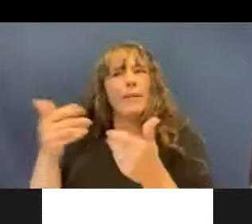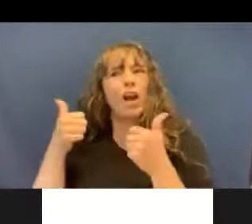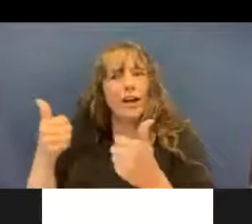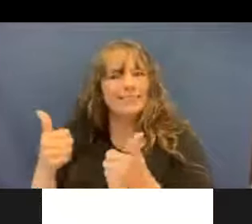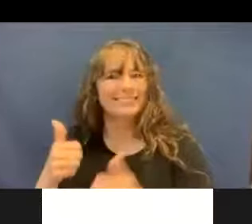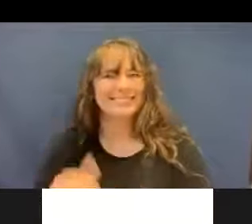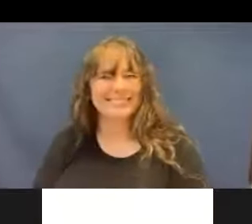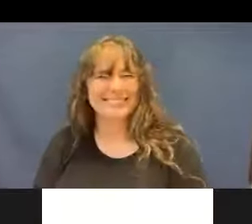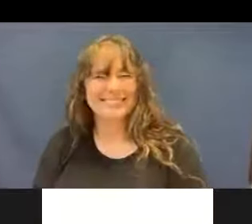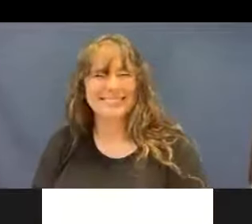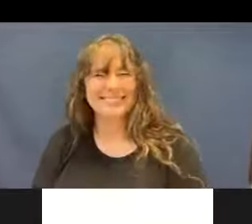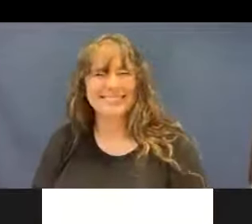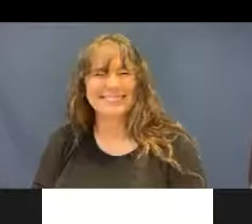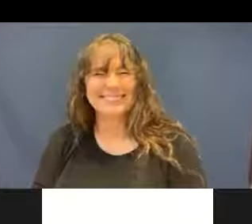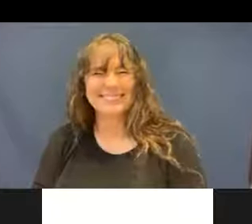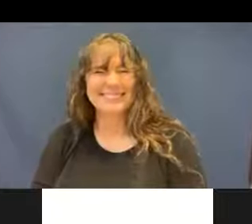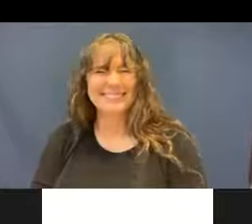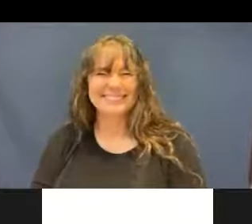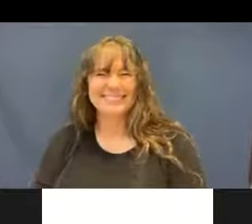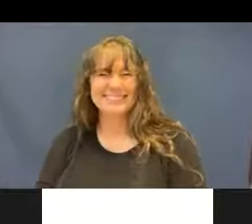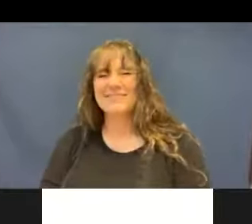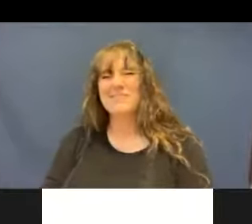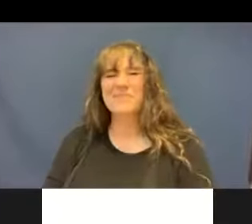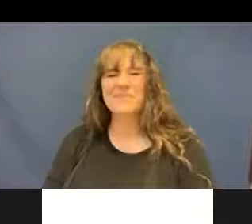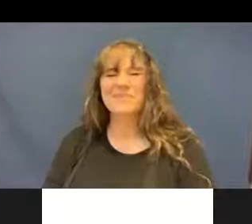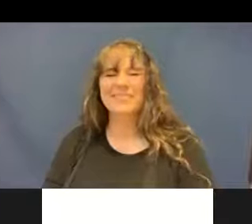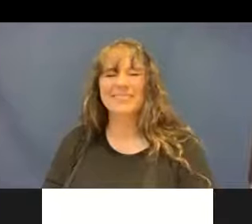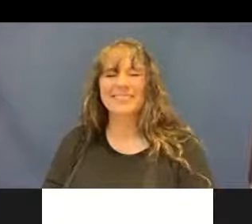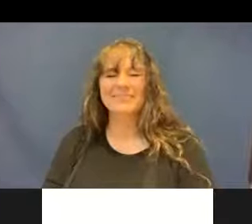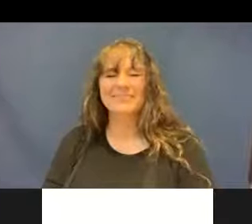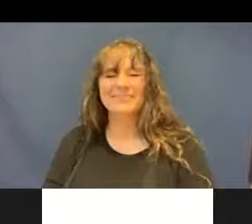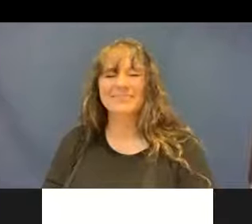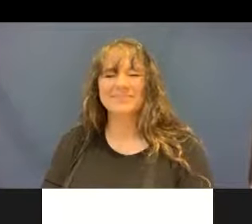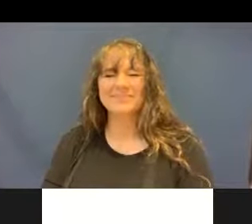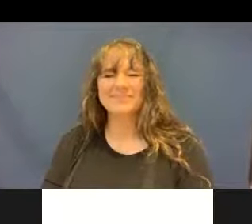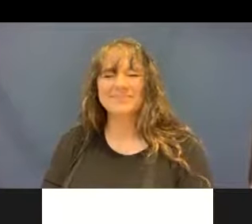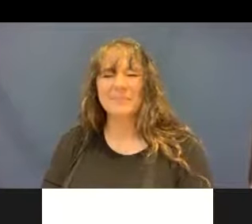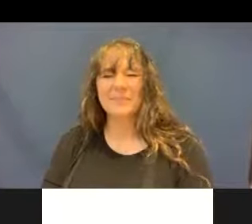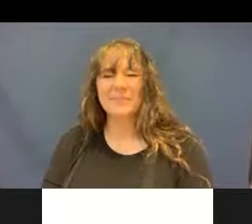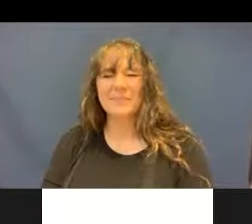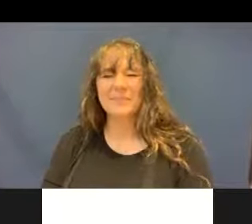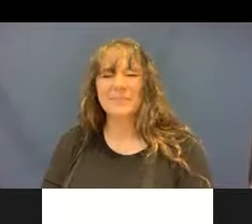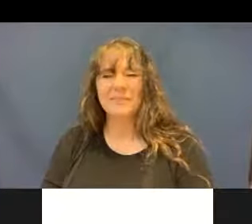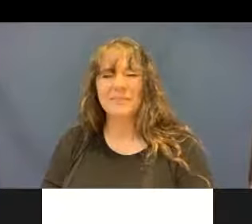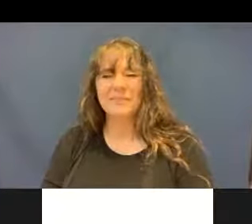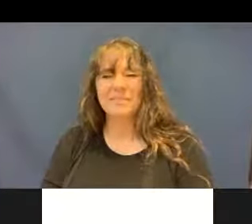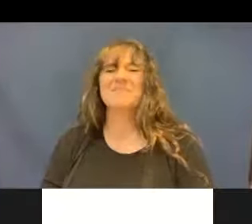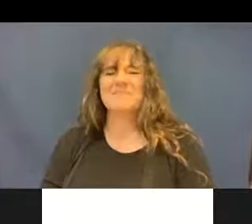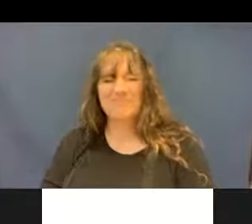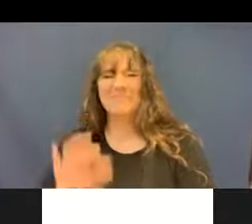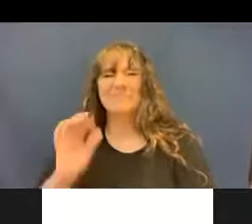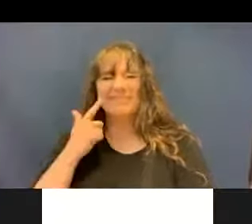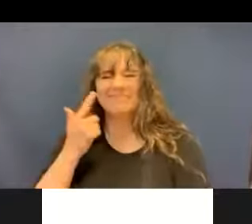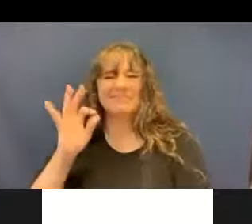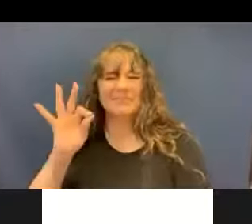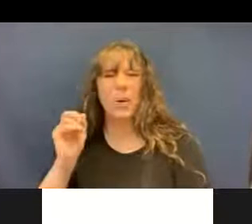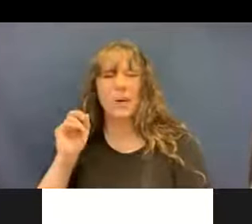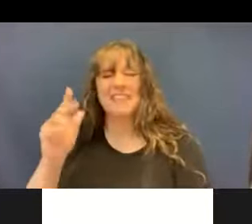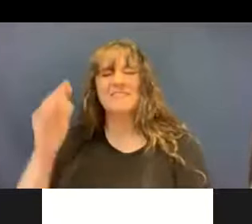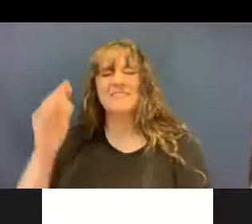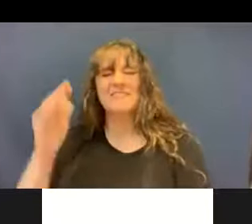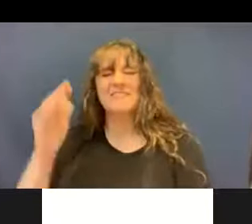Okay. A few more vet school questions. What accommodations do you